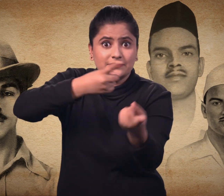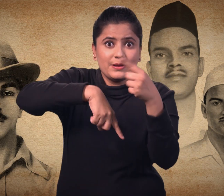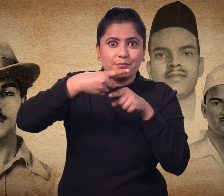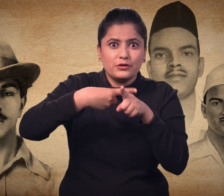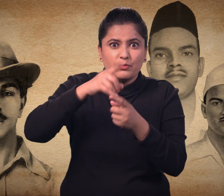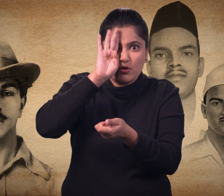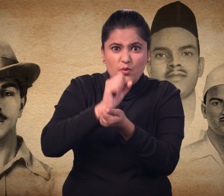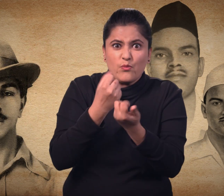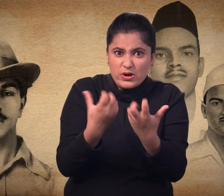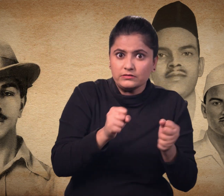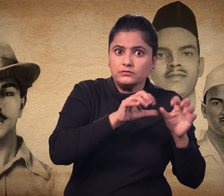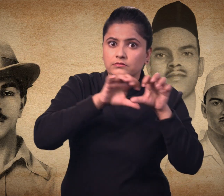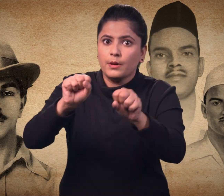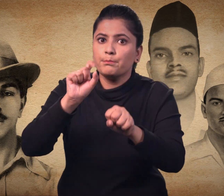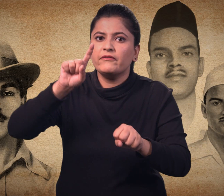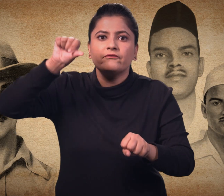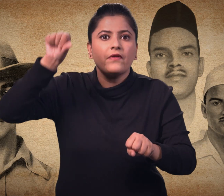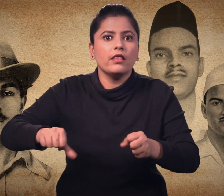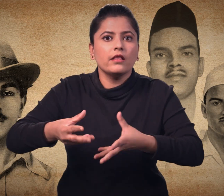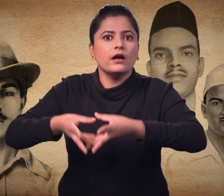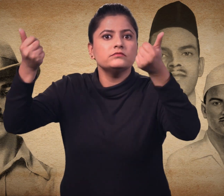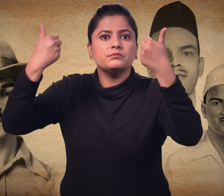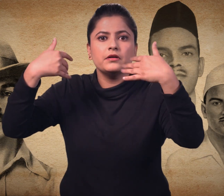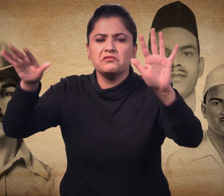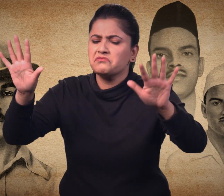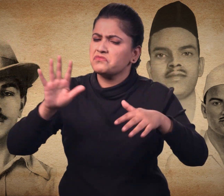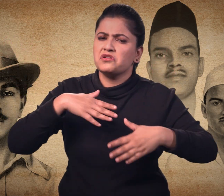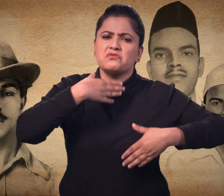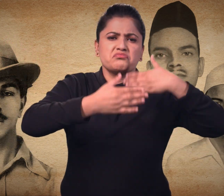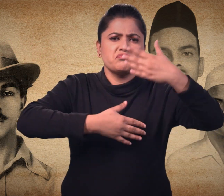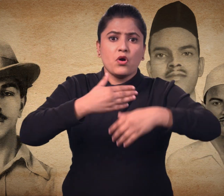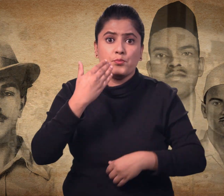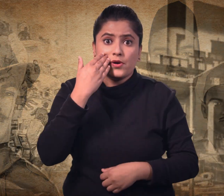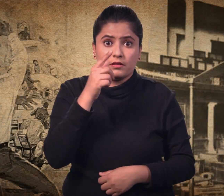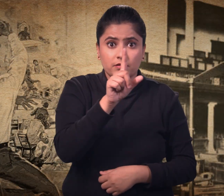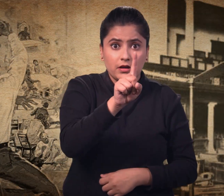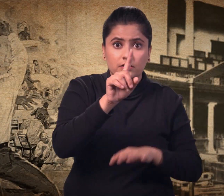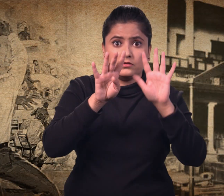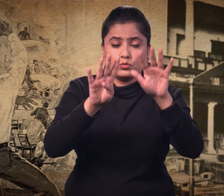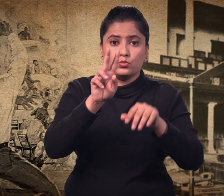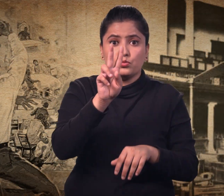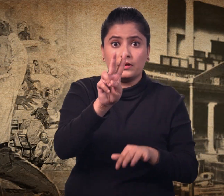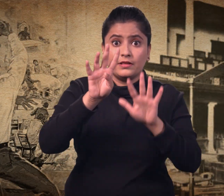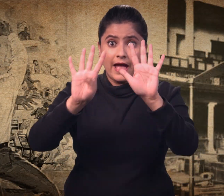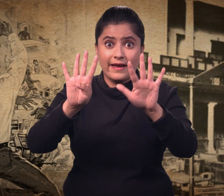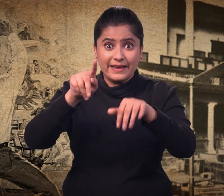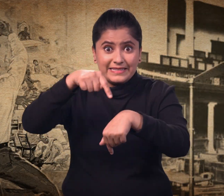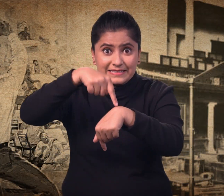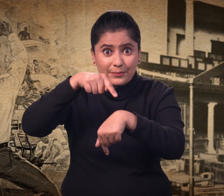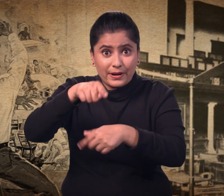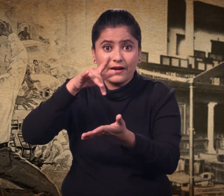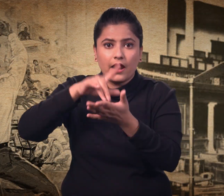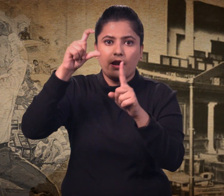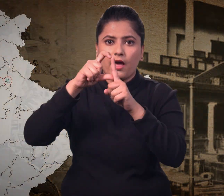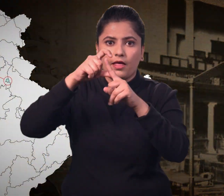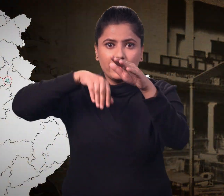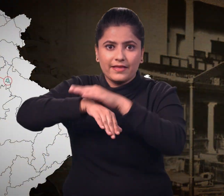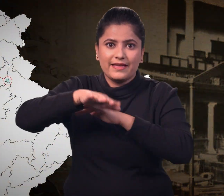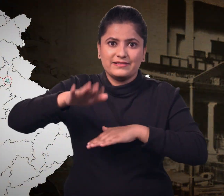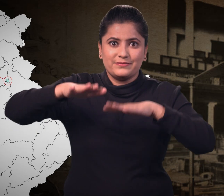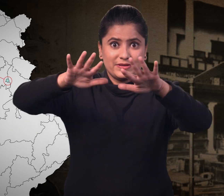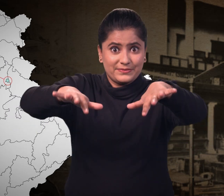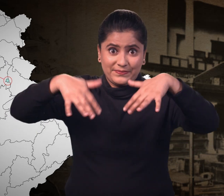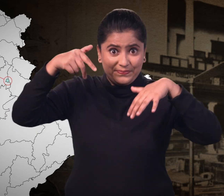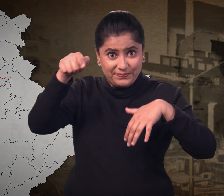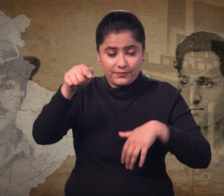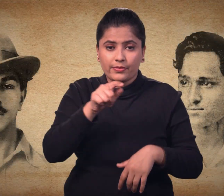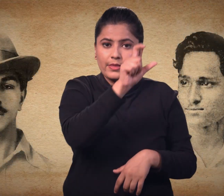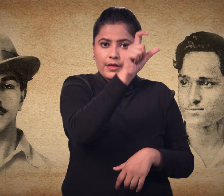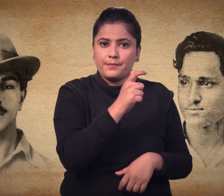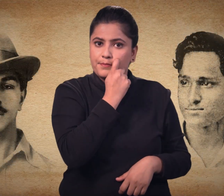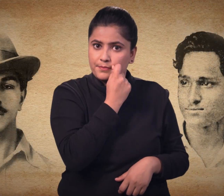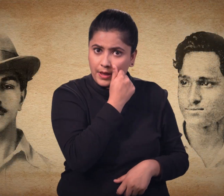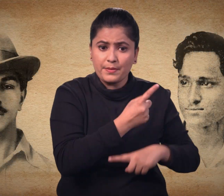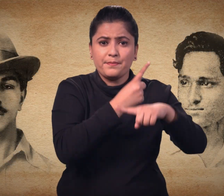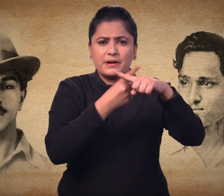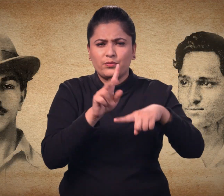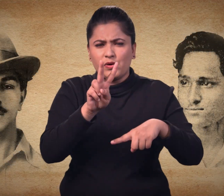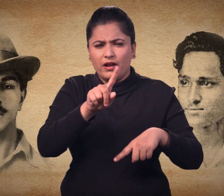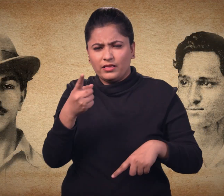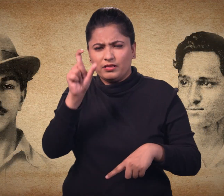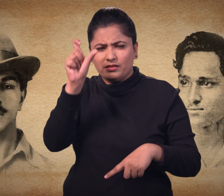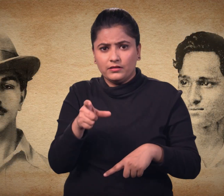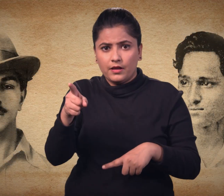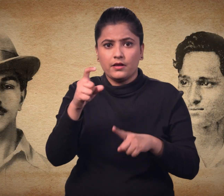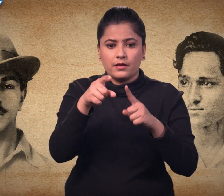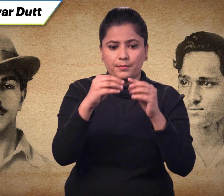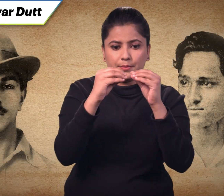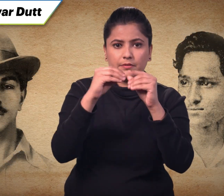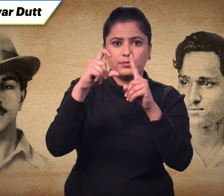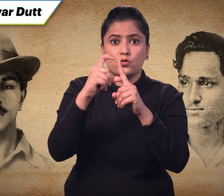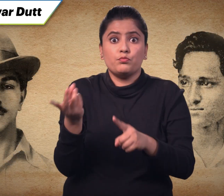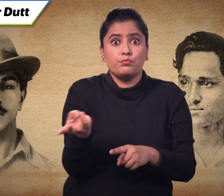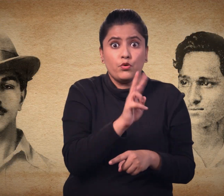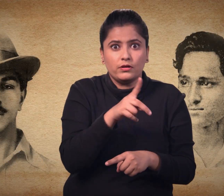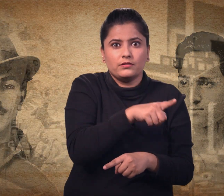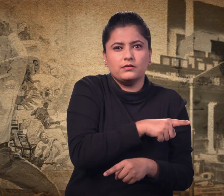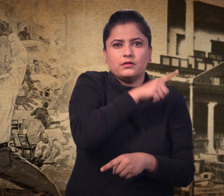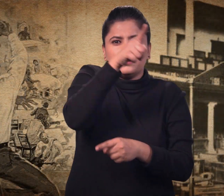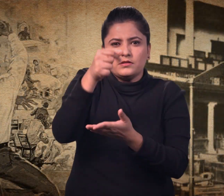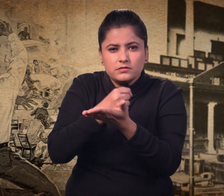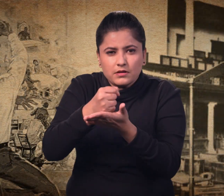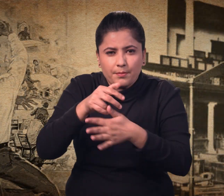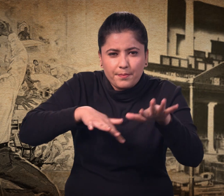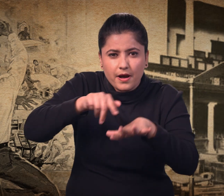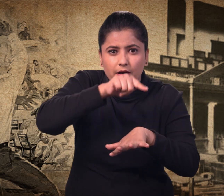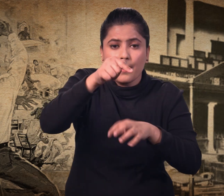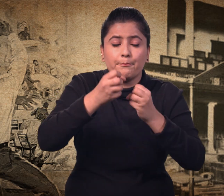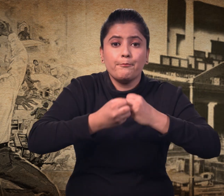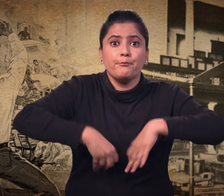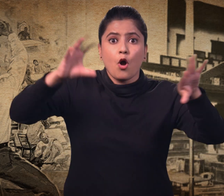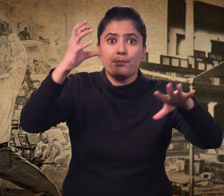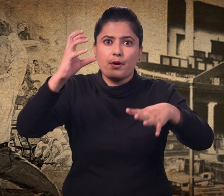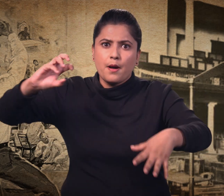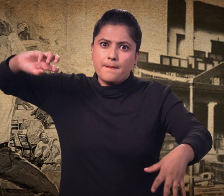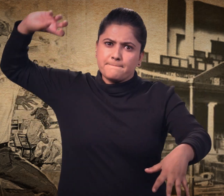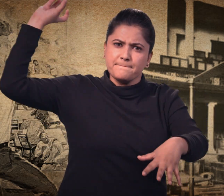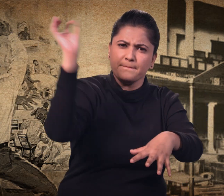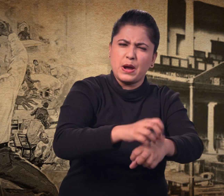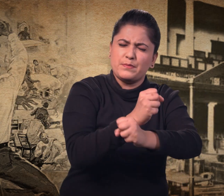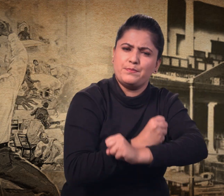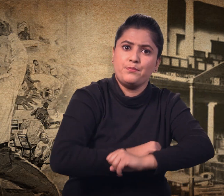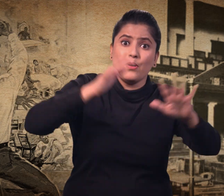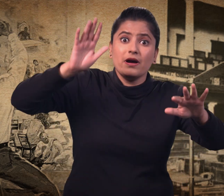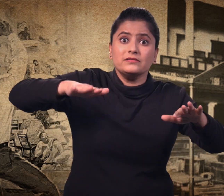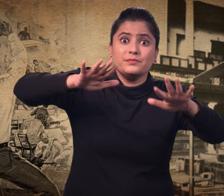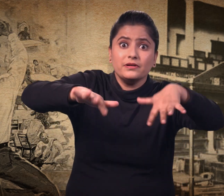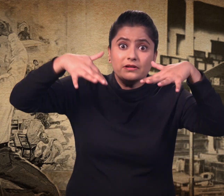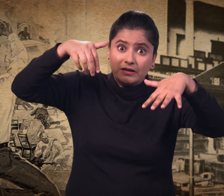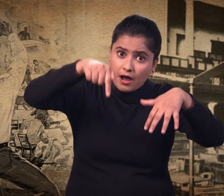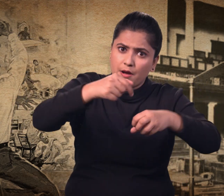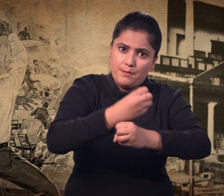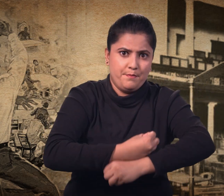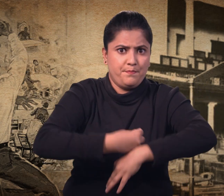Then on 1929, Bhagat Singh and Batukeshwar Dutt planned to throw two bombs inside the Central Legislative Assembly in Delhi.